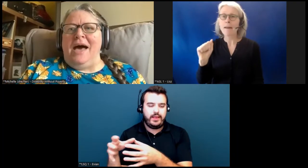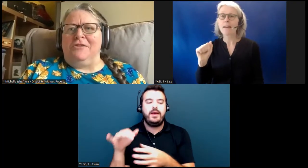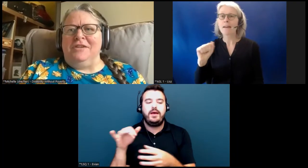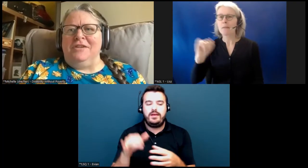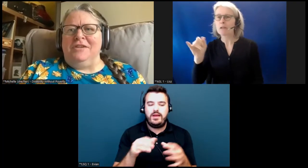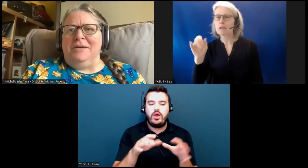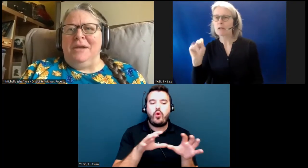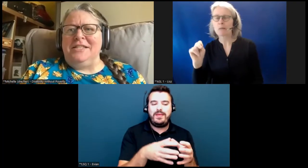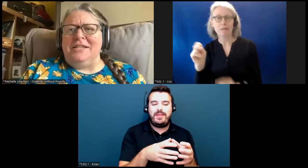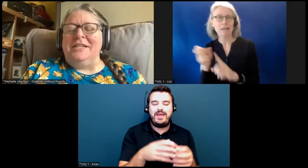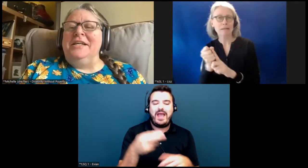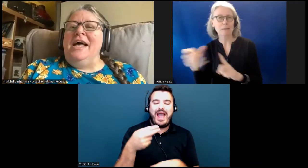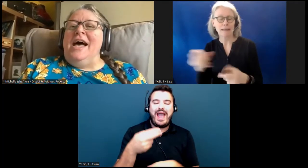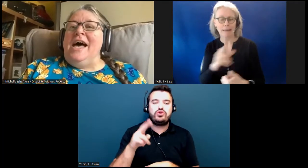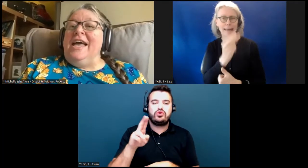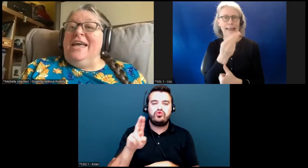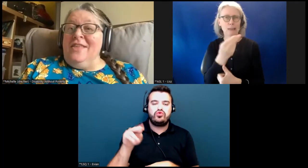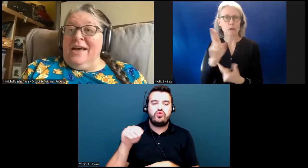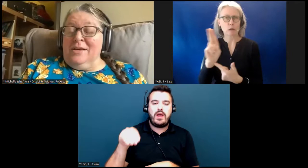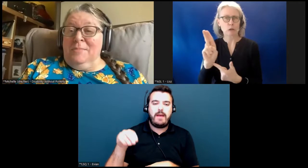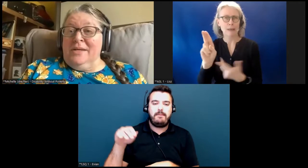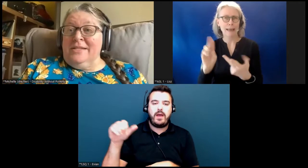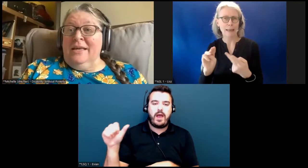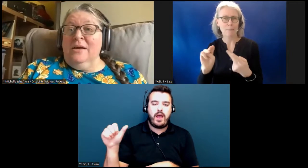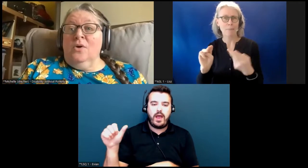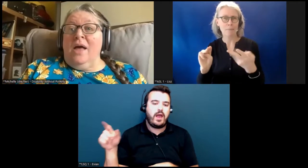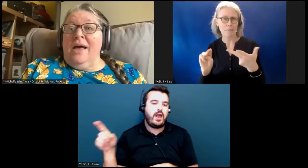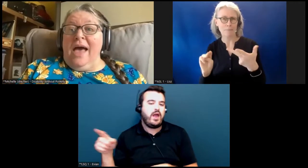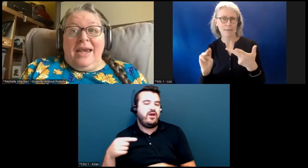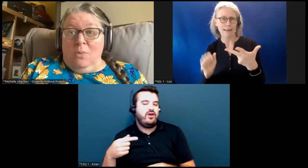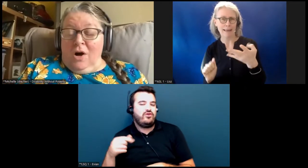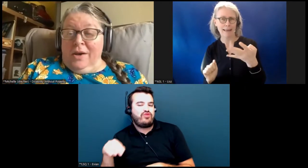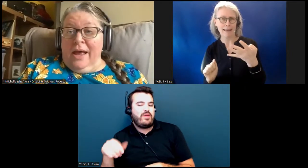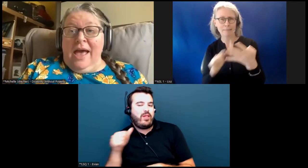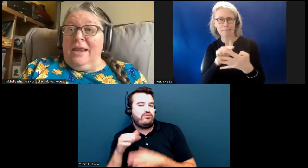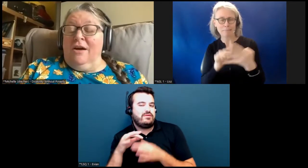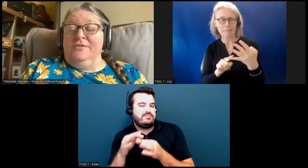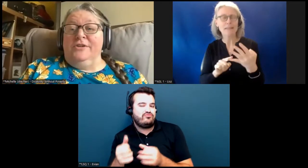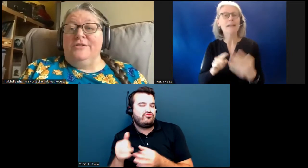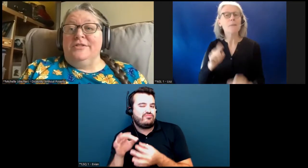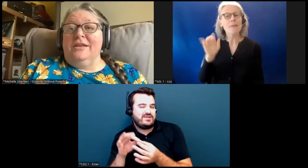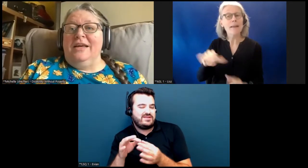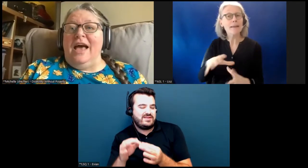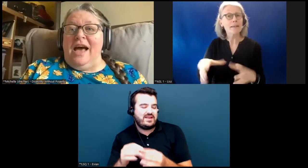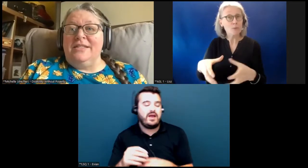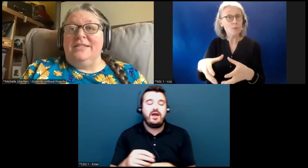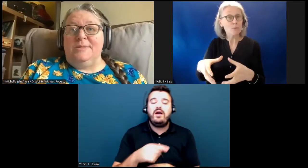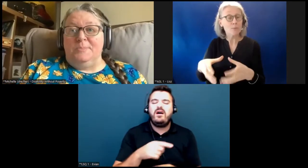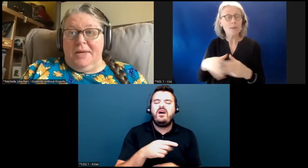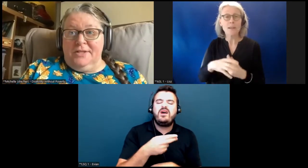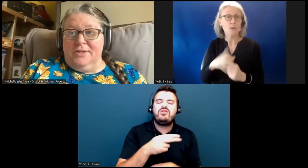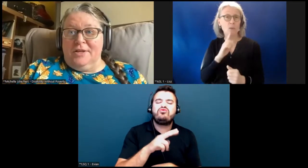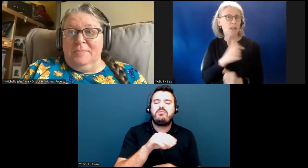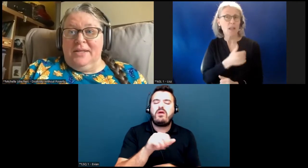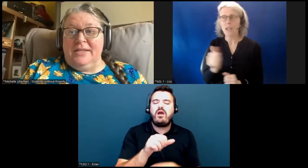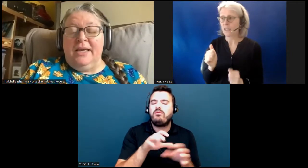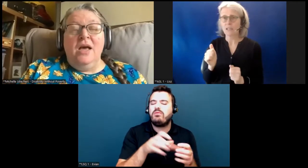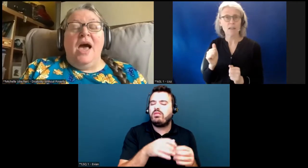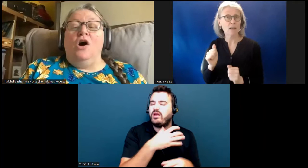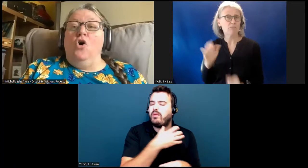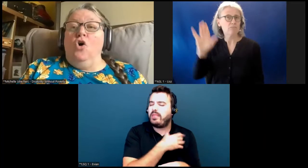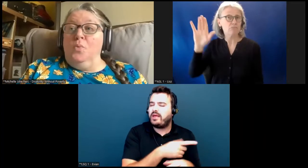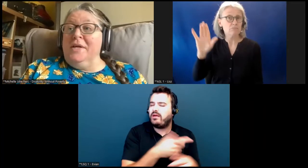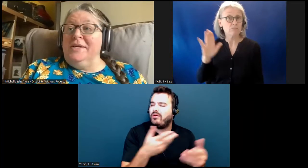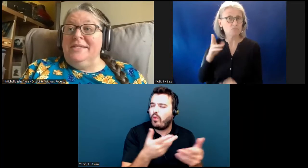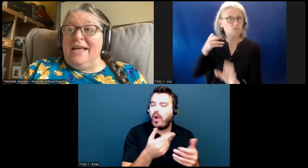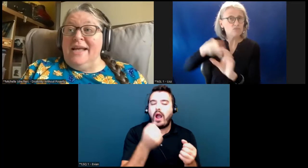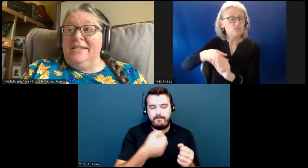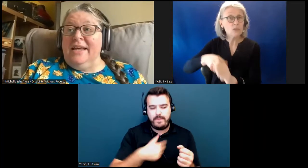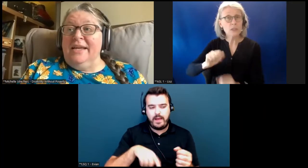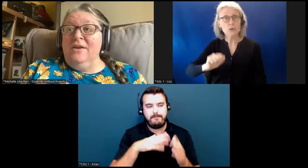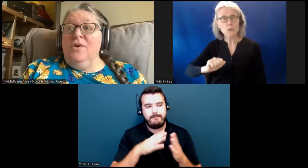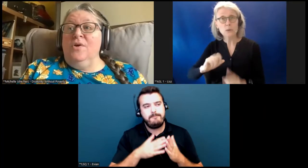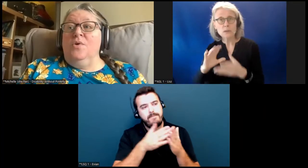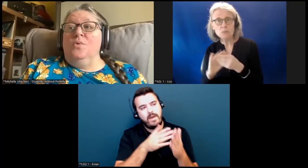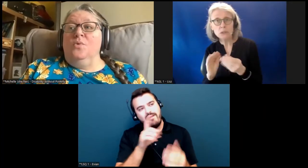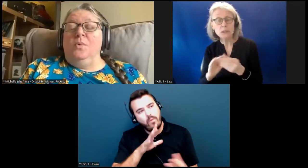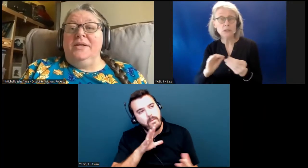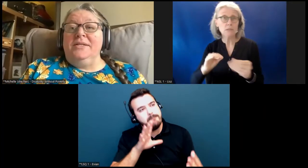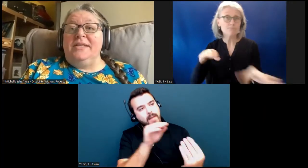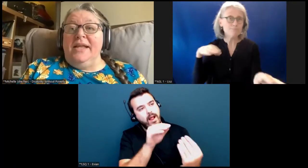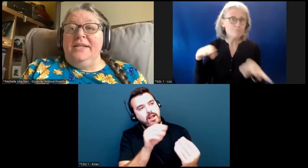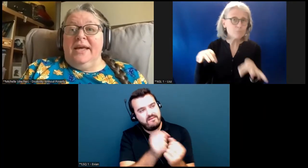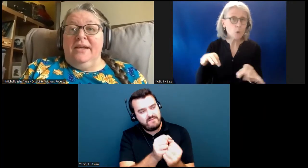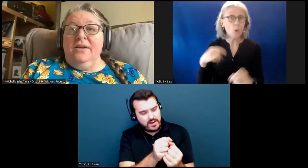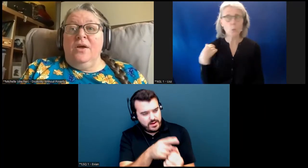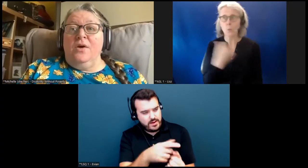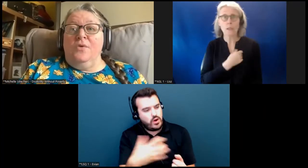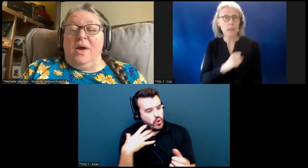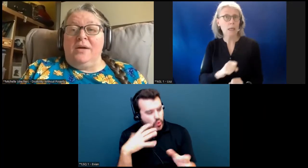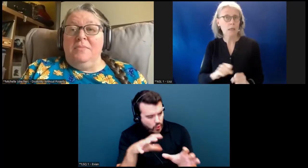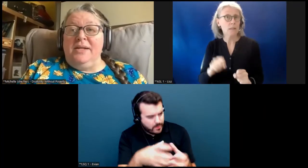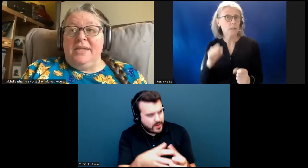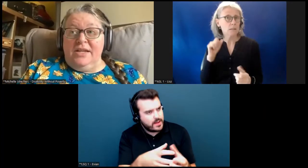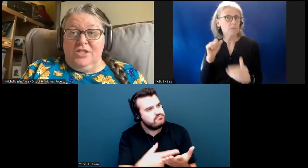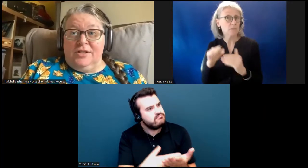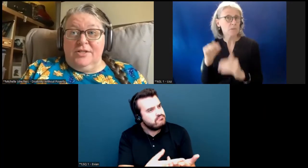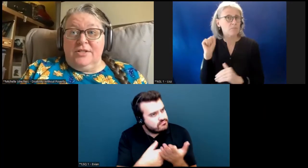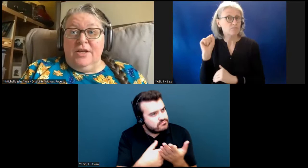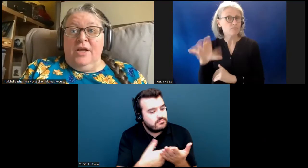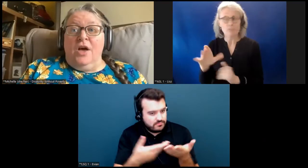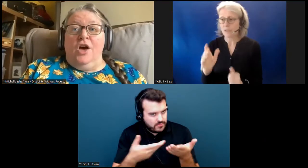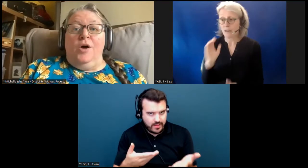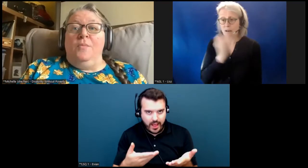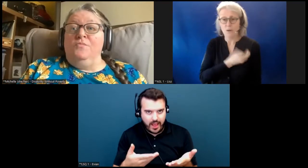ACRONYM LATER. ANY OF US CAN ASK TO SPEAK TO THE COMMITTEE OR WE CAN SEND IN RECOMMENDATIONS